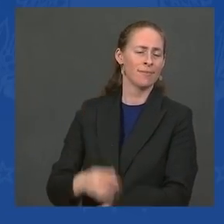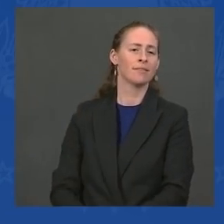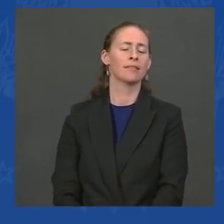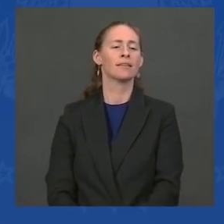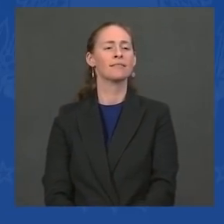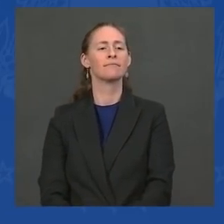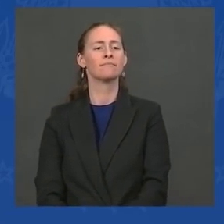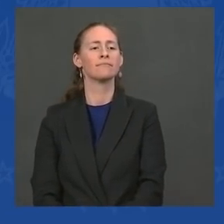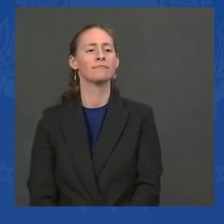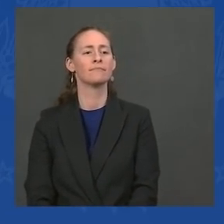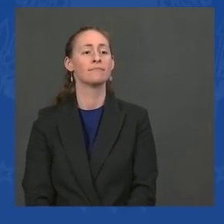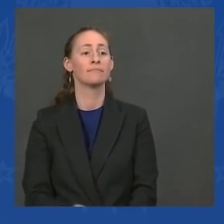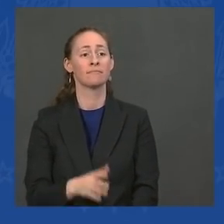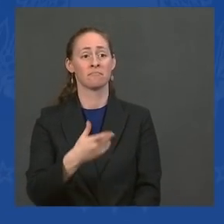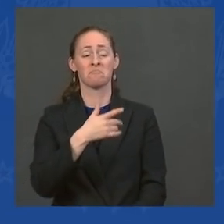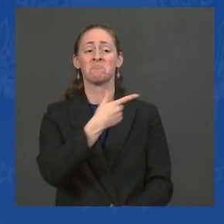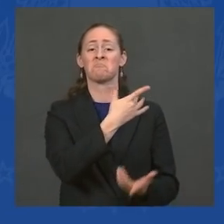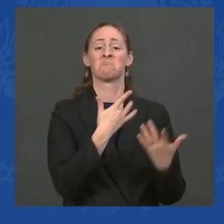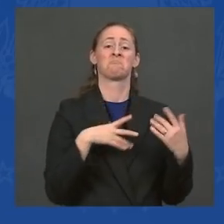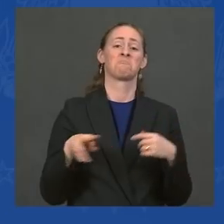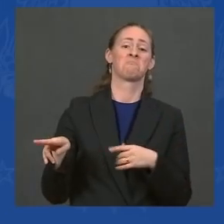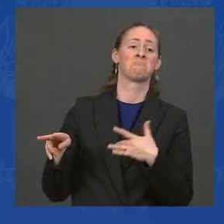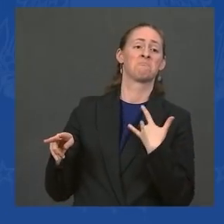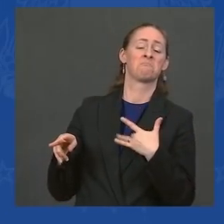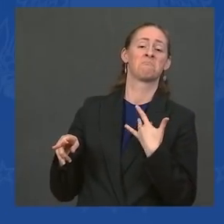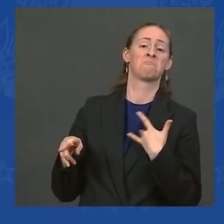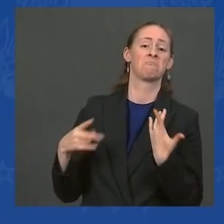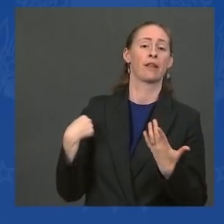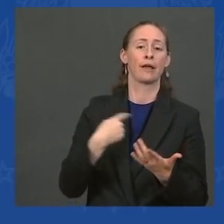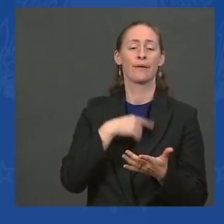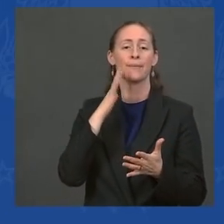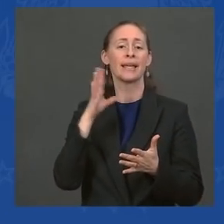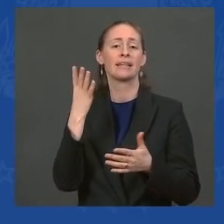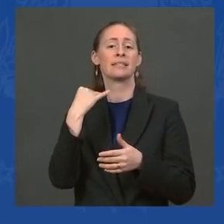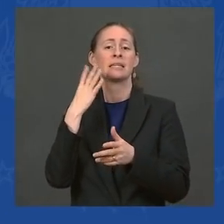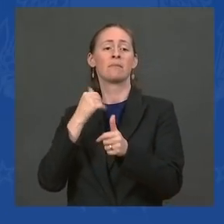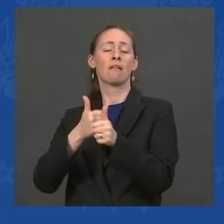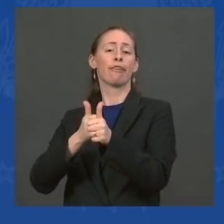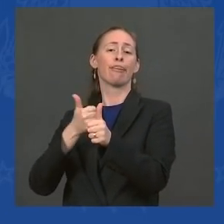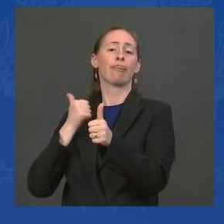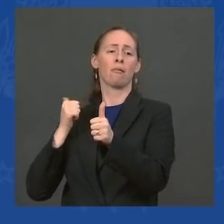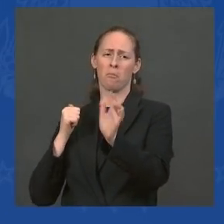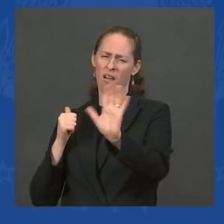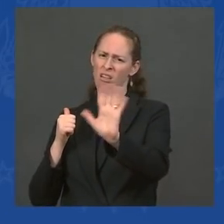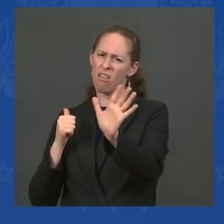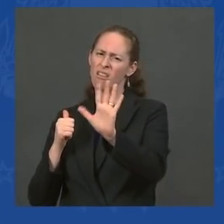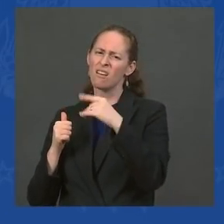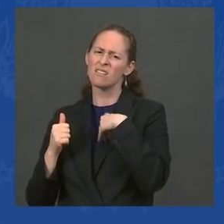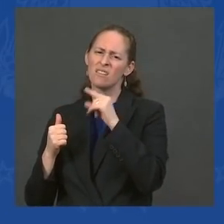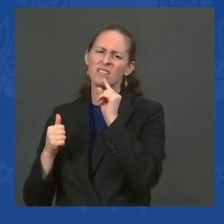to this inflection point in history. But I've always said, and I mean it -- some of you guys who work with me know this;